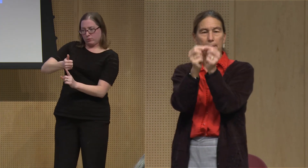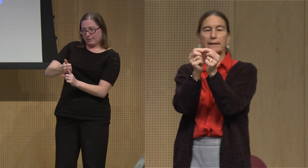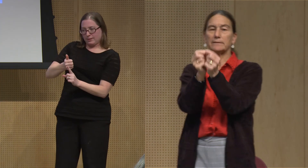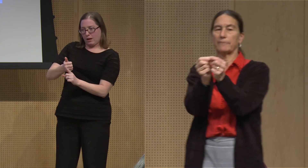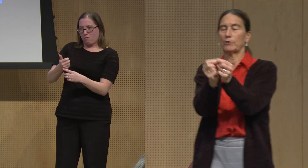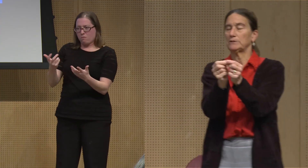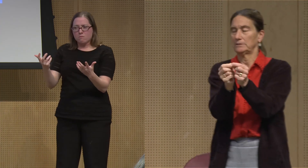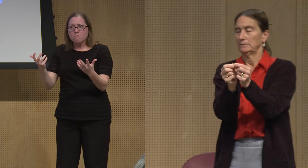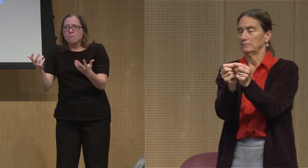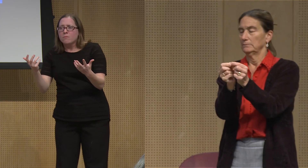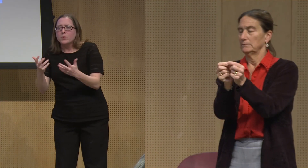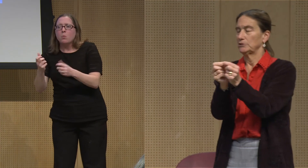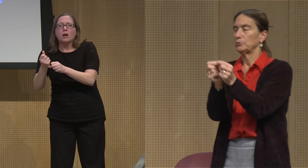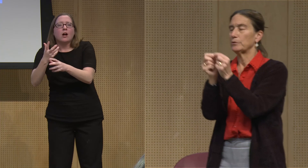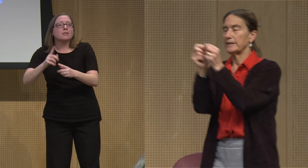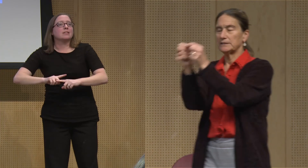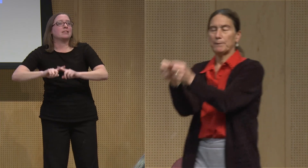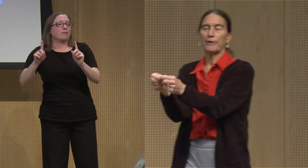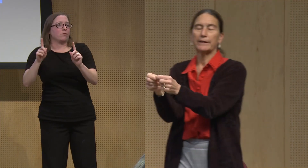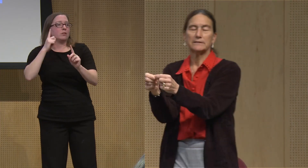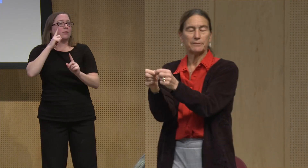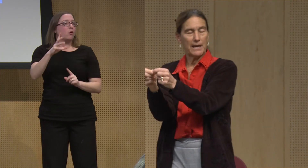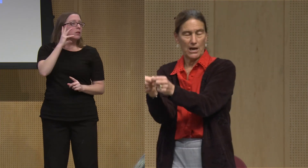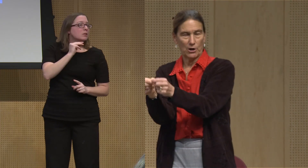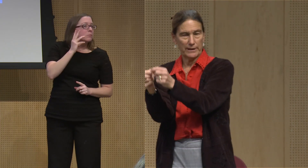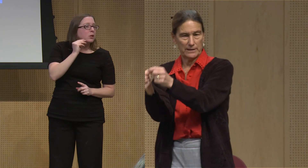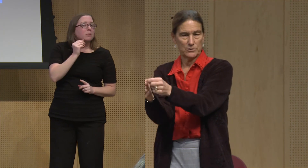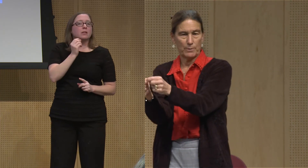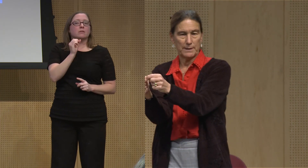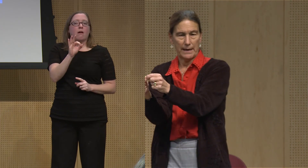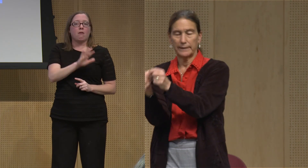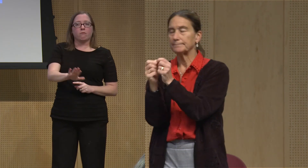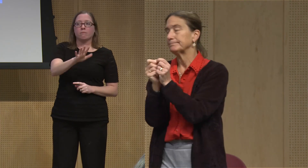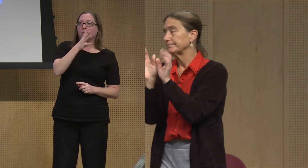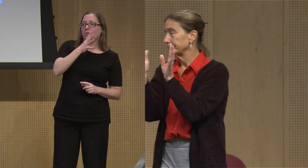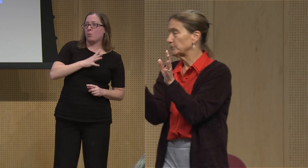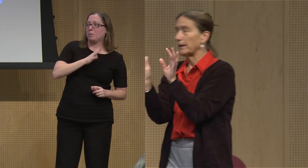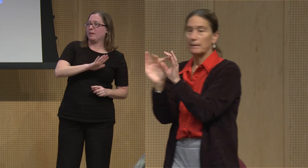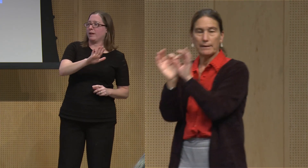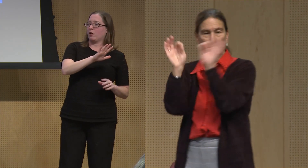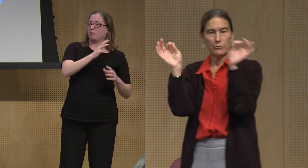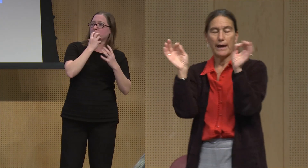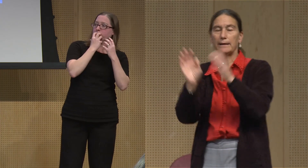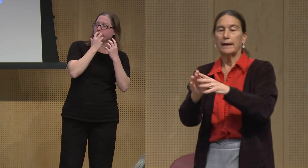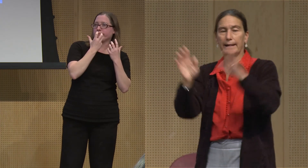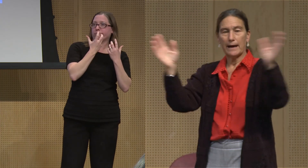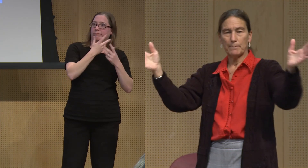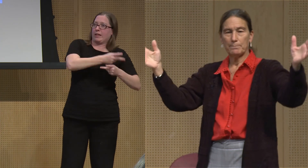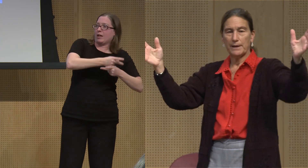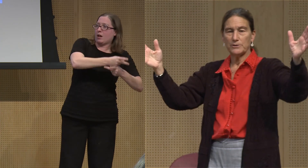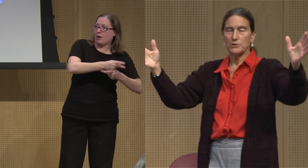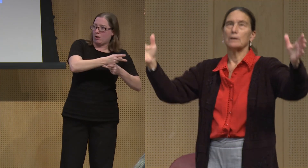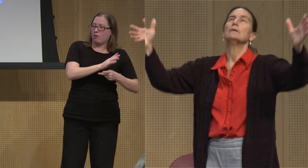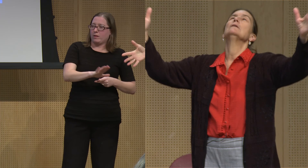A DIFFERENCE TO THE EXPERIENCE OF CARE THAT THESE WOMEN HAD? SO I GOT THROUGH THAT, AND I GOT MY PhD.